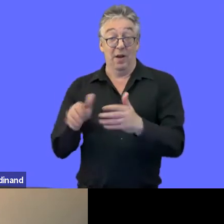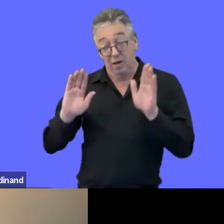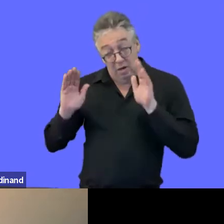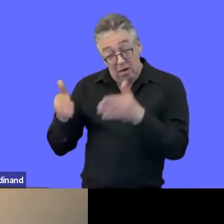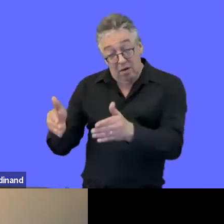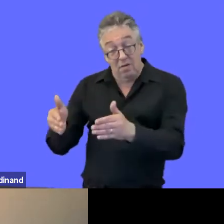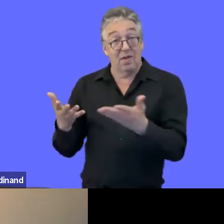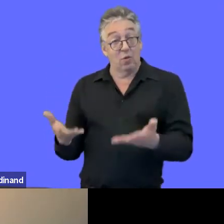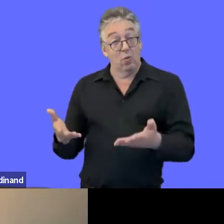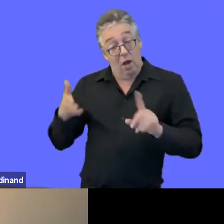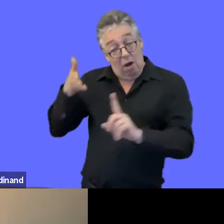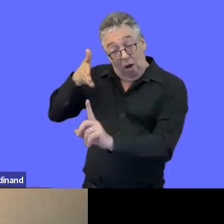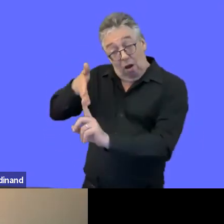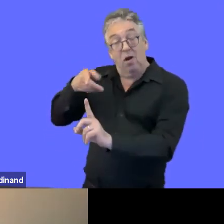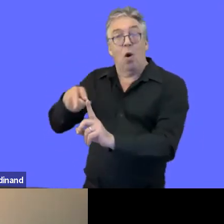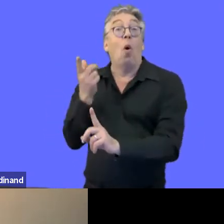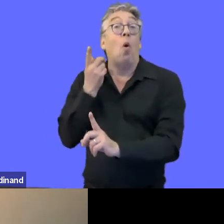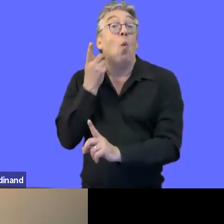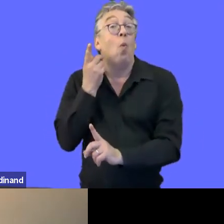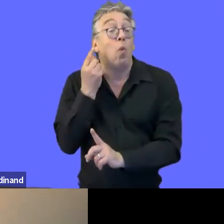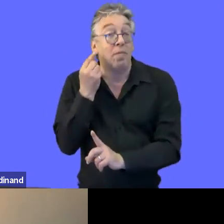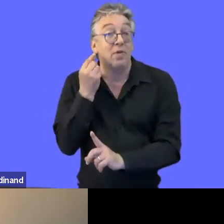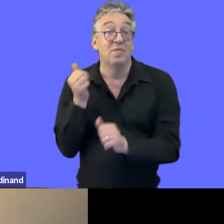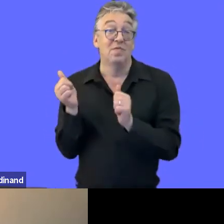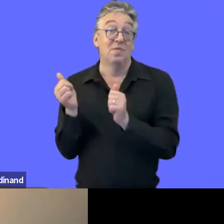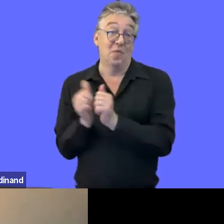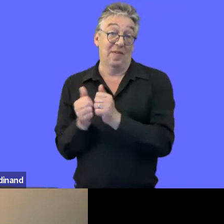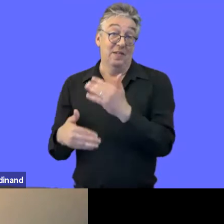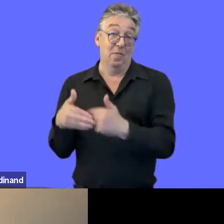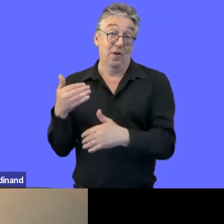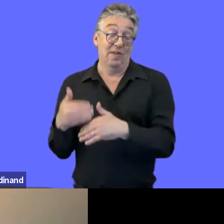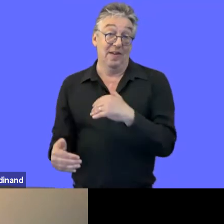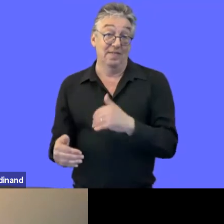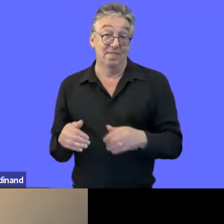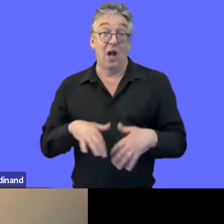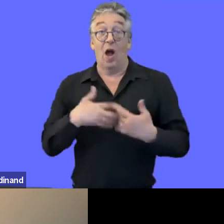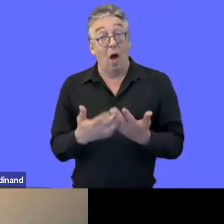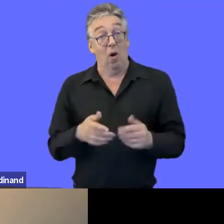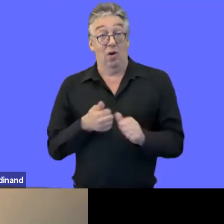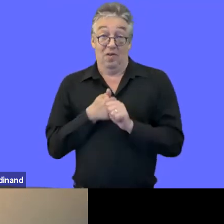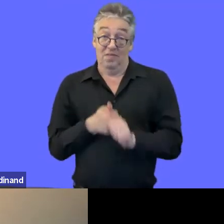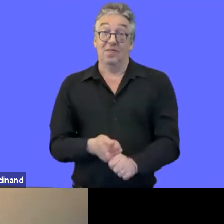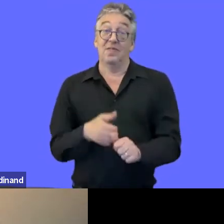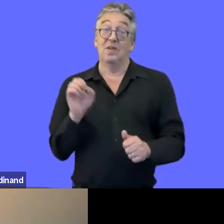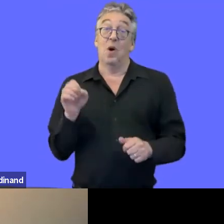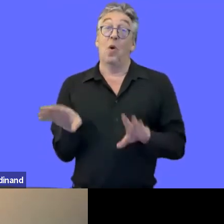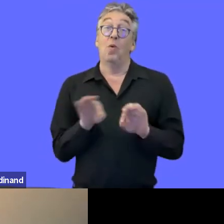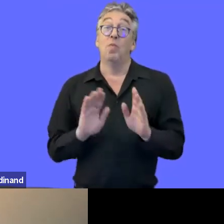by using these procedures that we are discussing today. I would like to start by sharing my screen